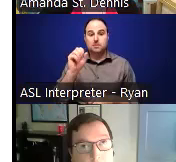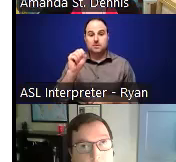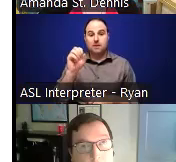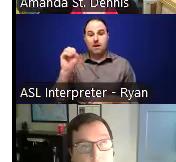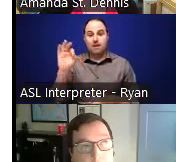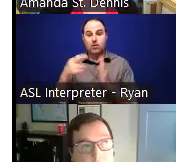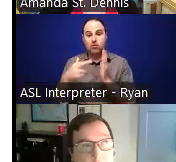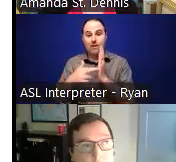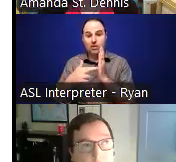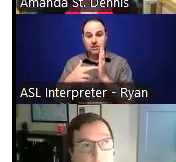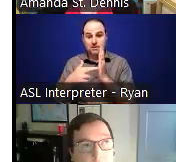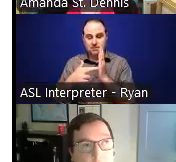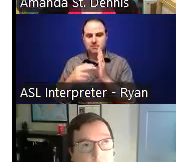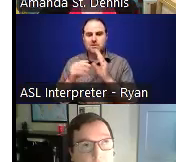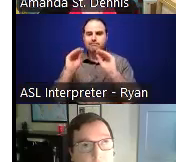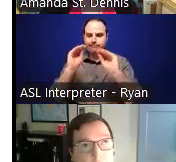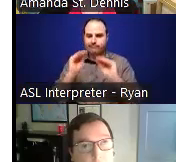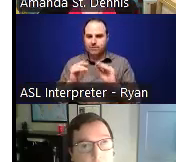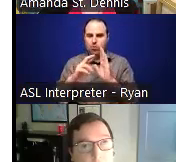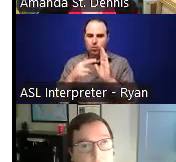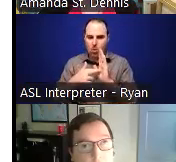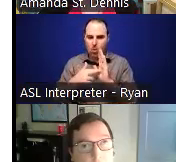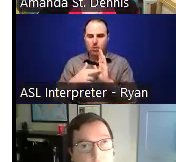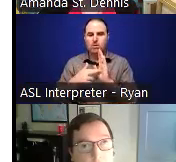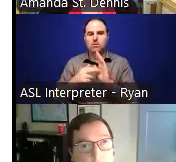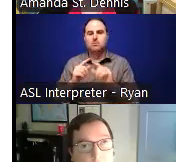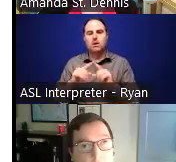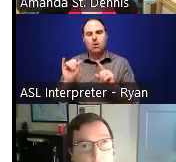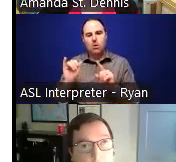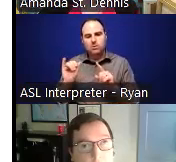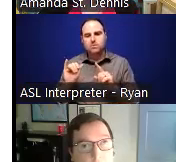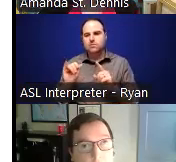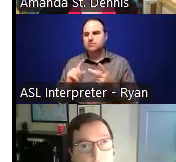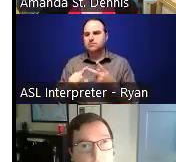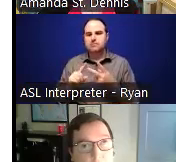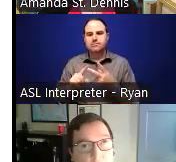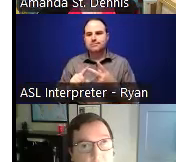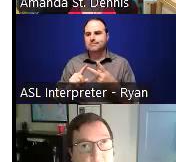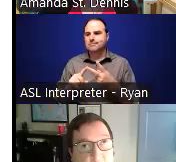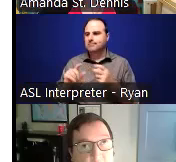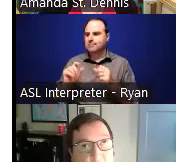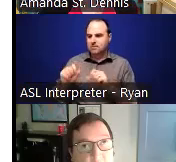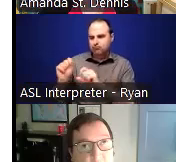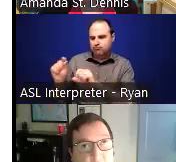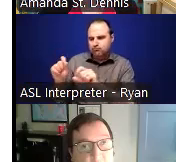be static at one point, but checking in throughout the partnership and asking if anything needs to be